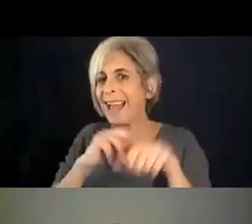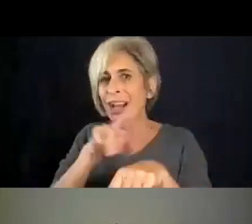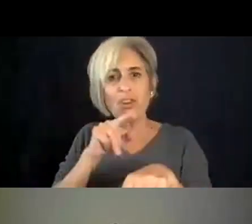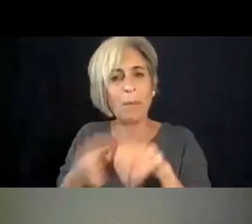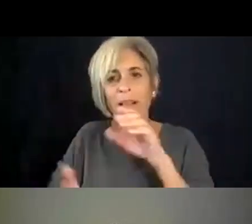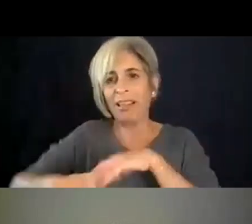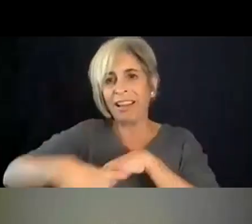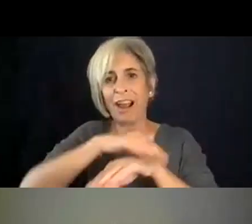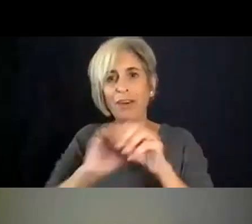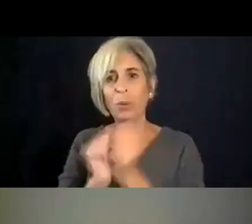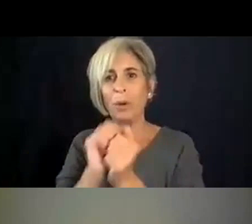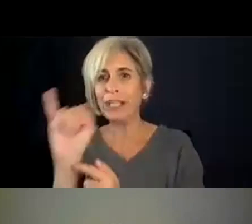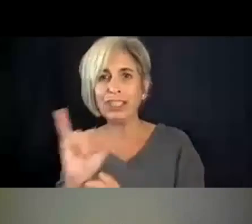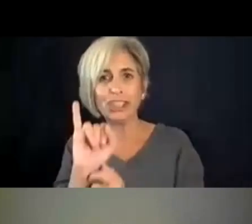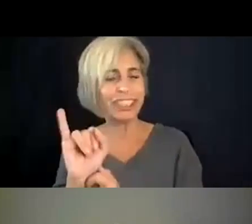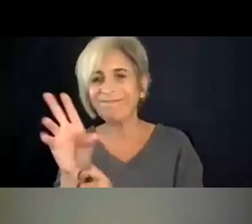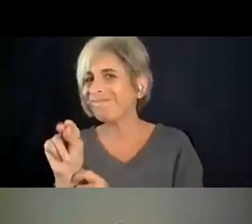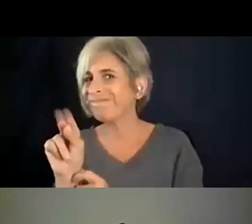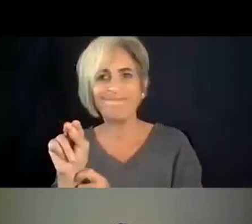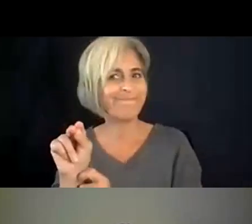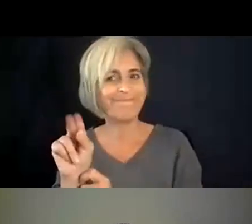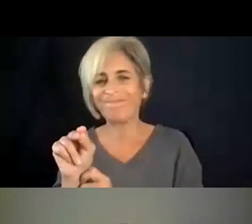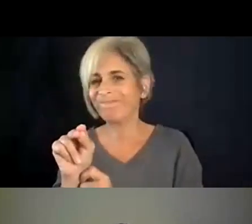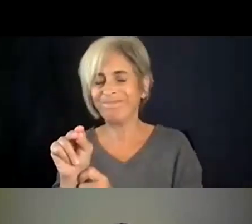by our health insurance. One hearing aid can range from a